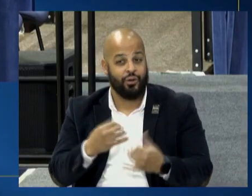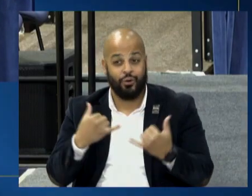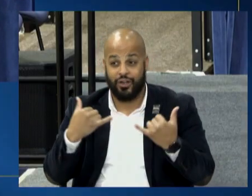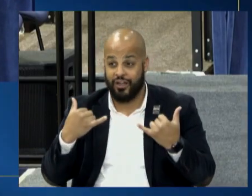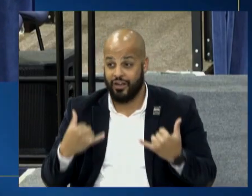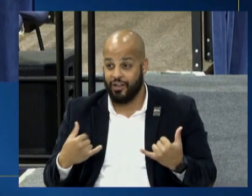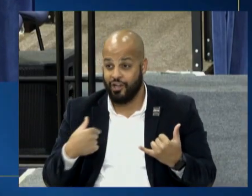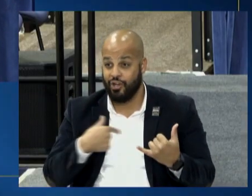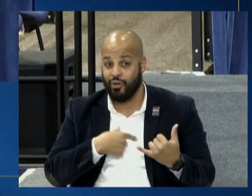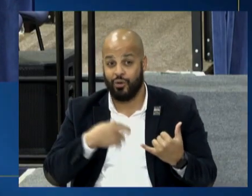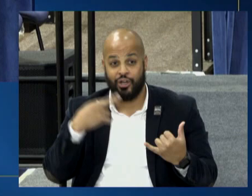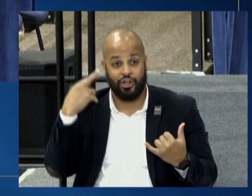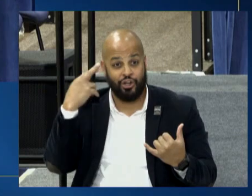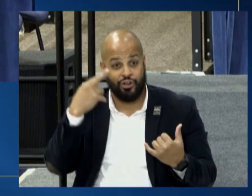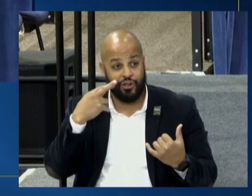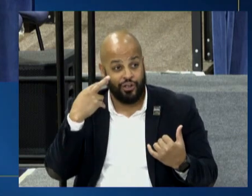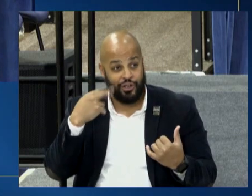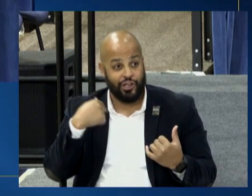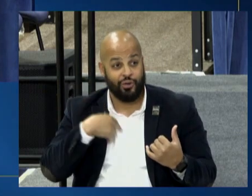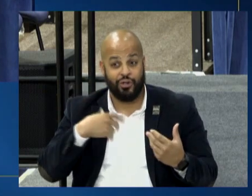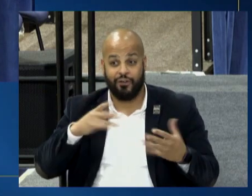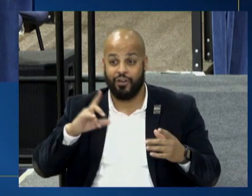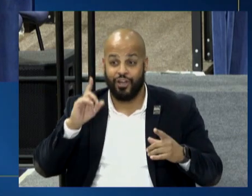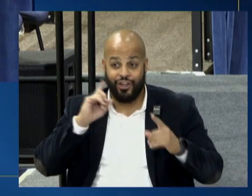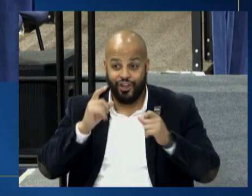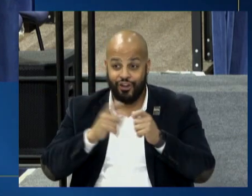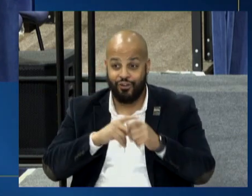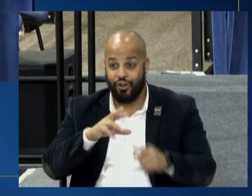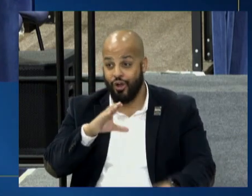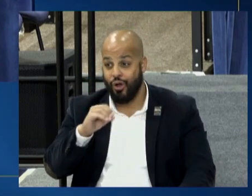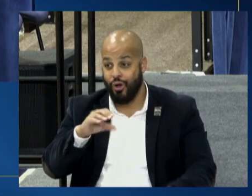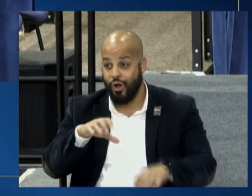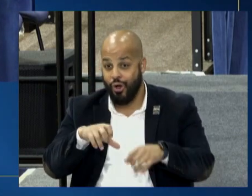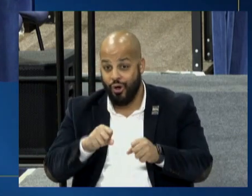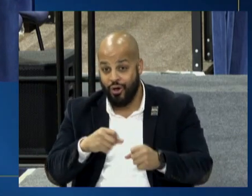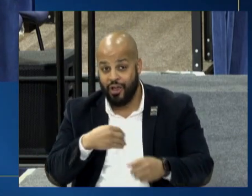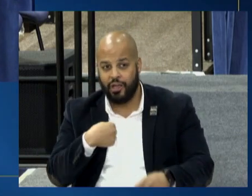we realize that you've heard from the co-hosts. And we really do appreciate and recognize their